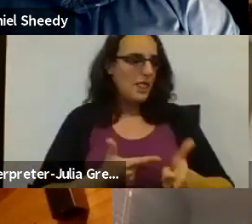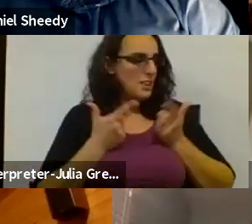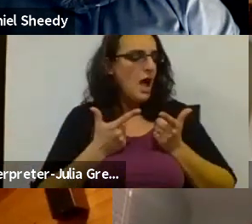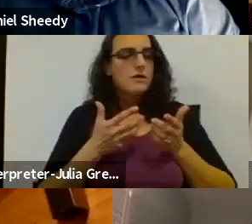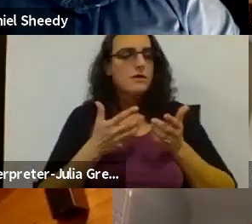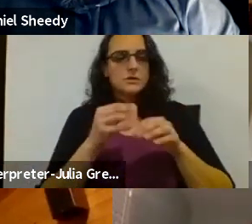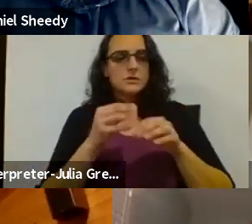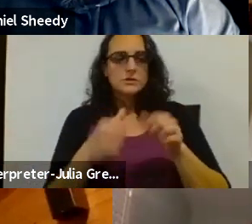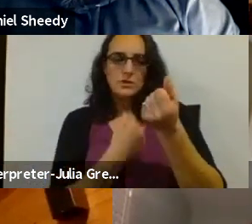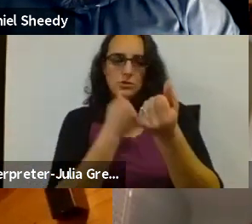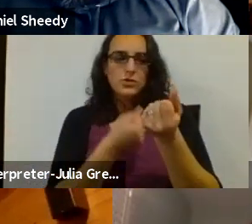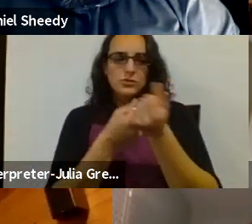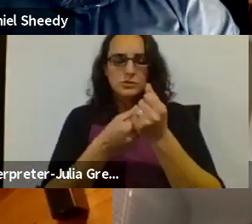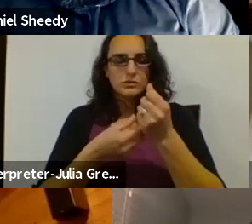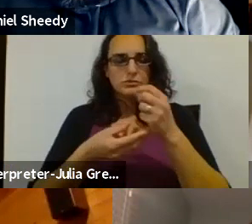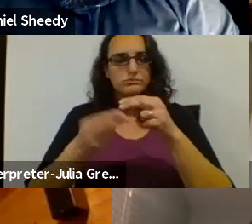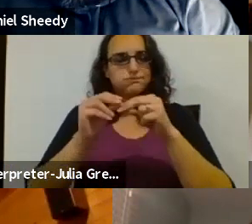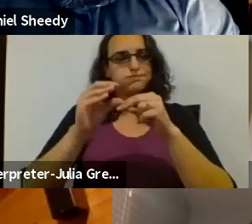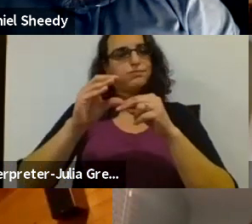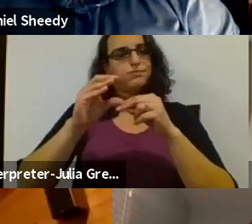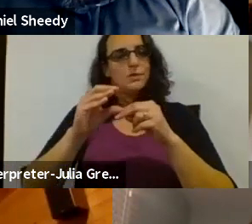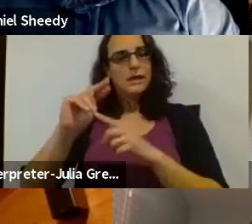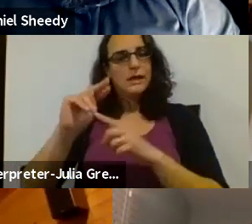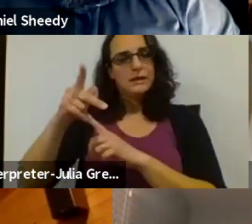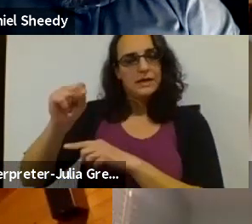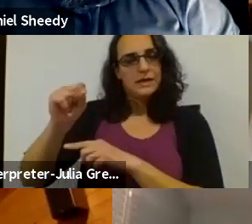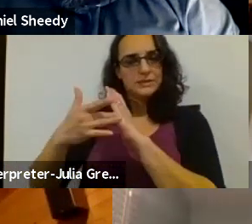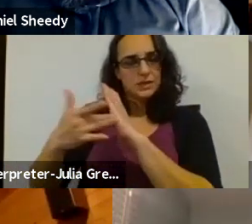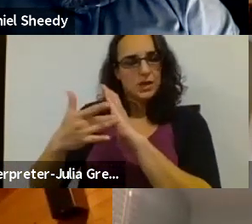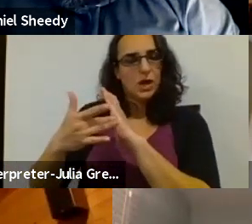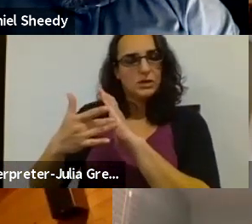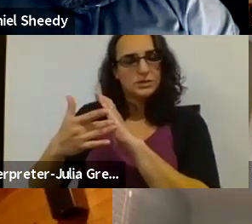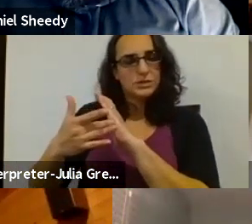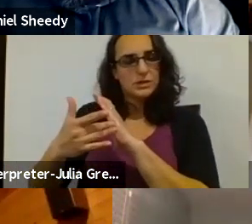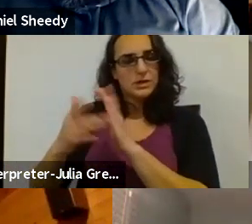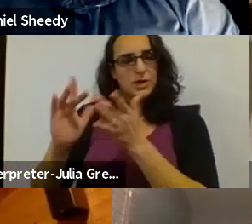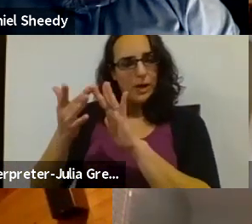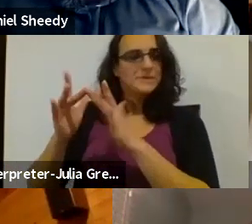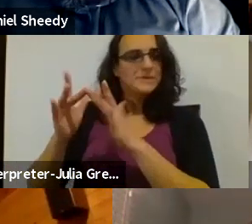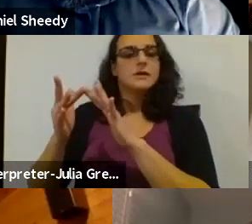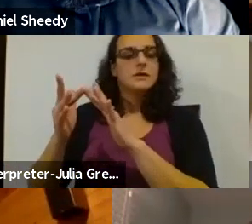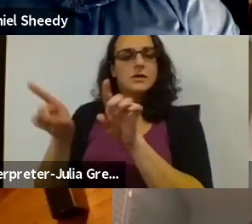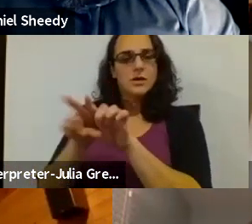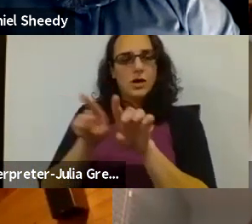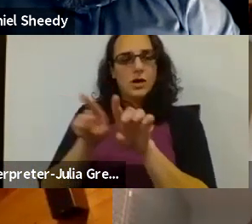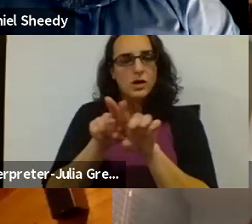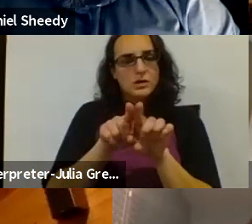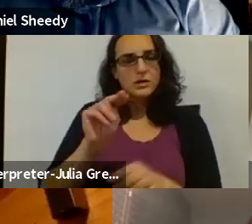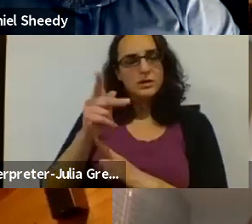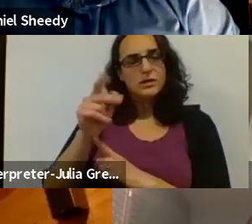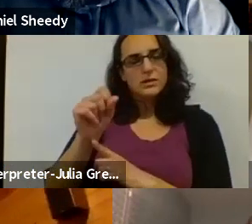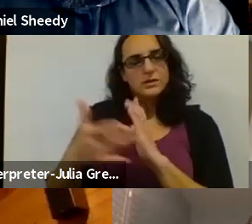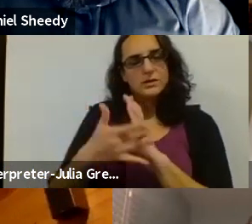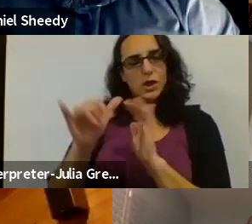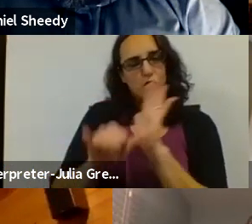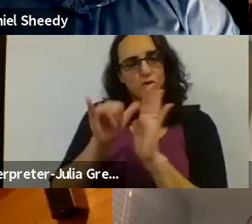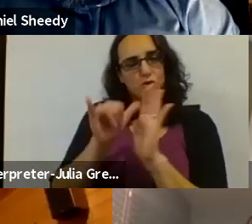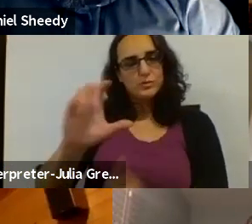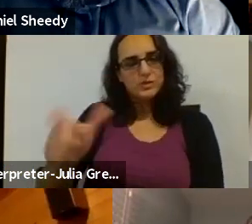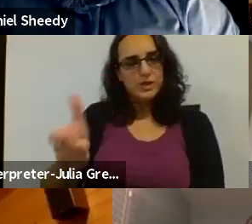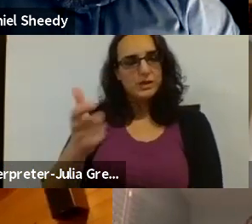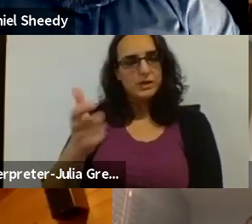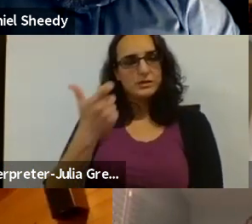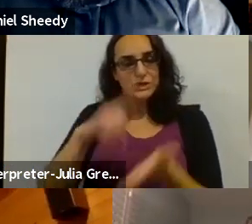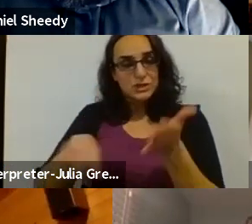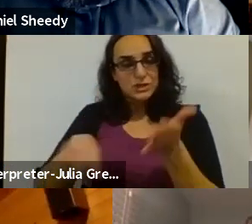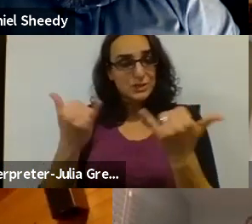Christina Scilingo: So we built up an NPS instructional technology website and also an NPS tech YouTube channel that I just checked. Today it has over 60 videos.